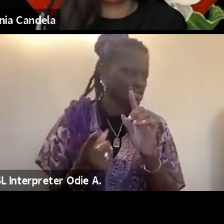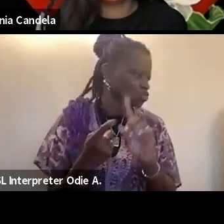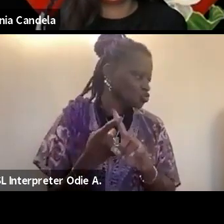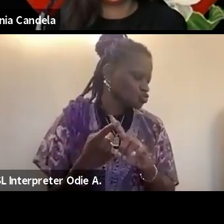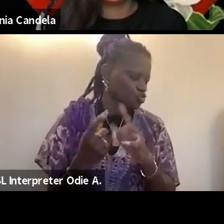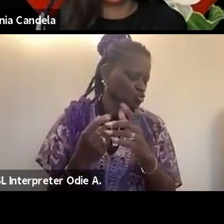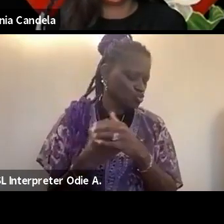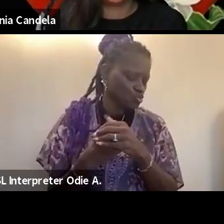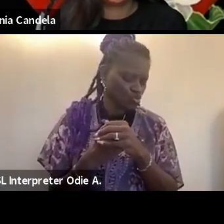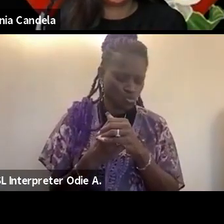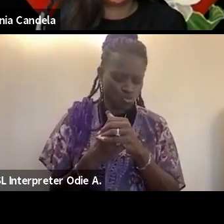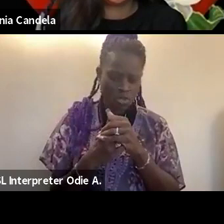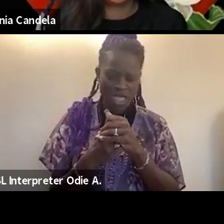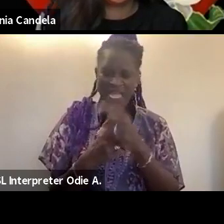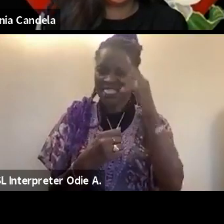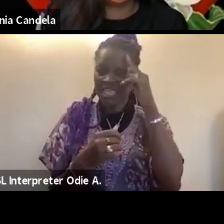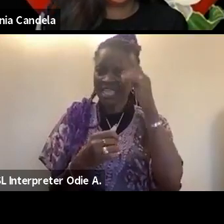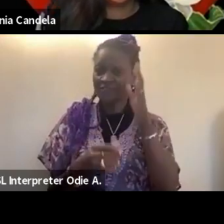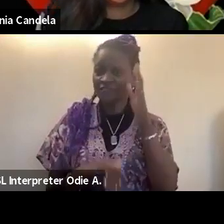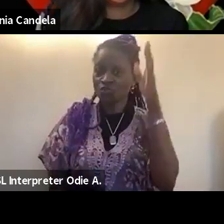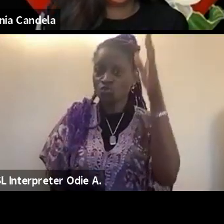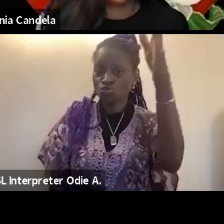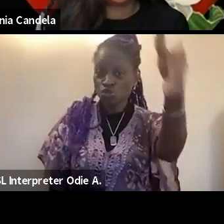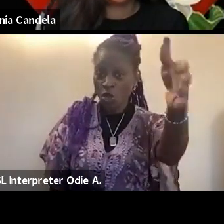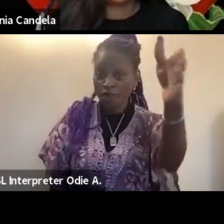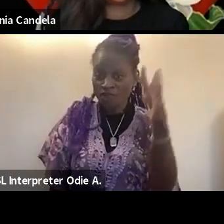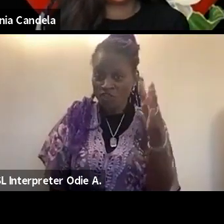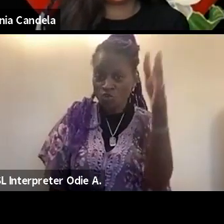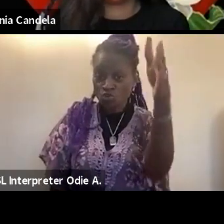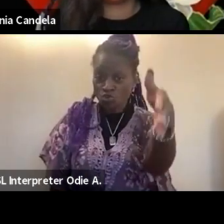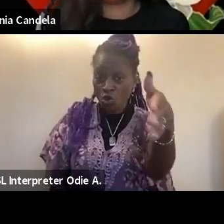think way ahead, think into the future, and find ways